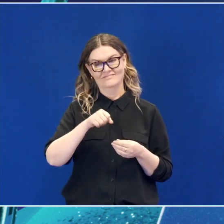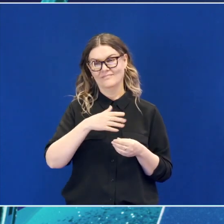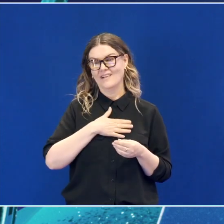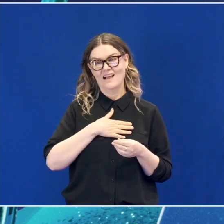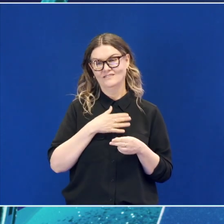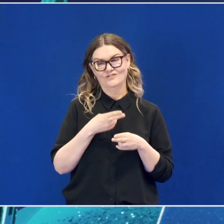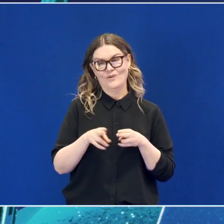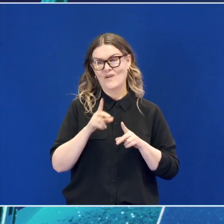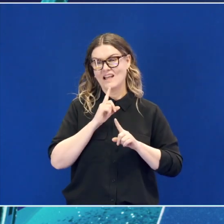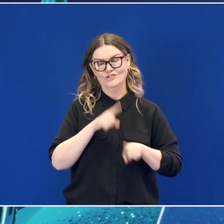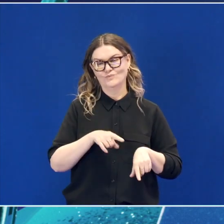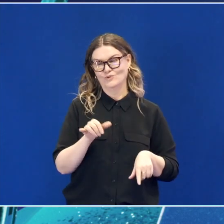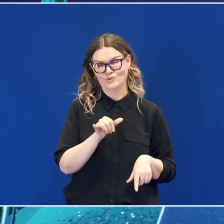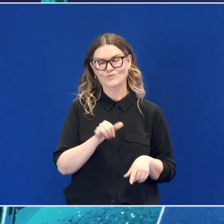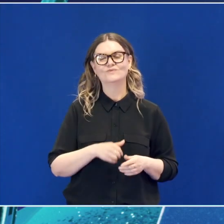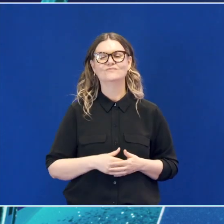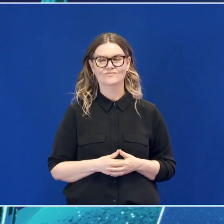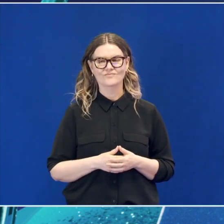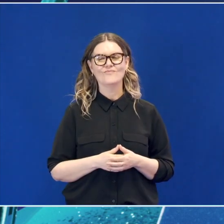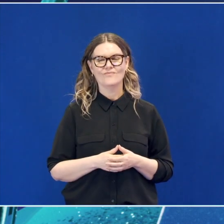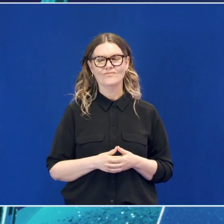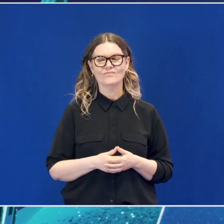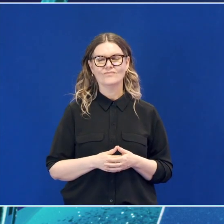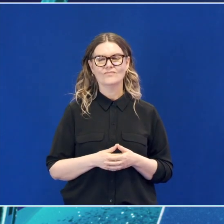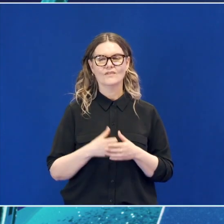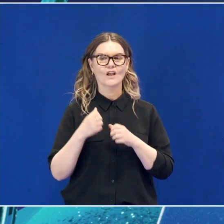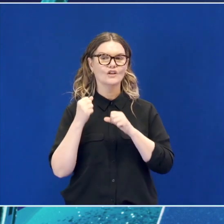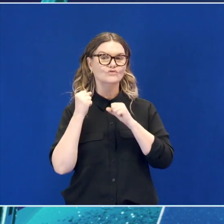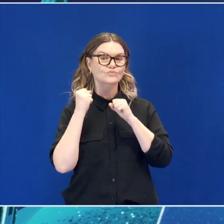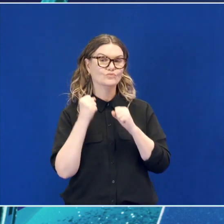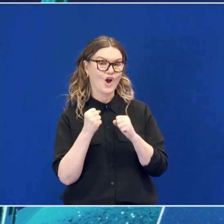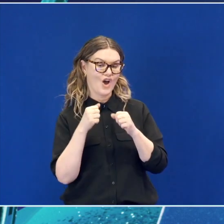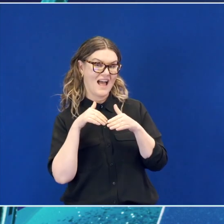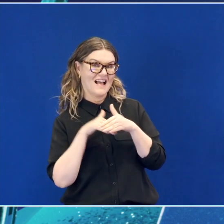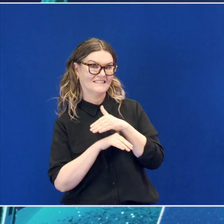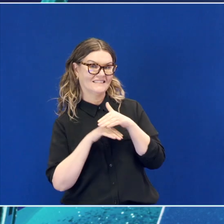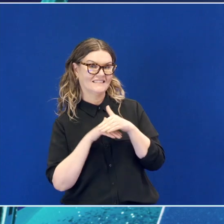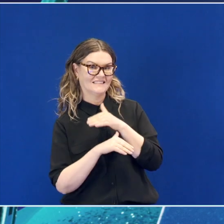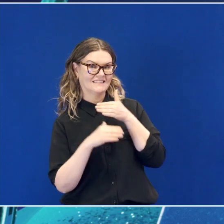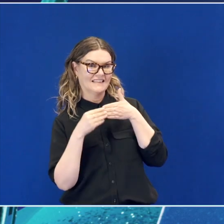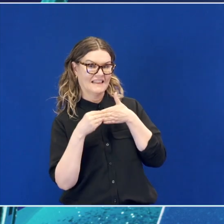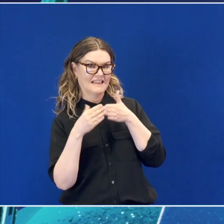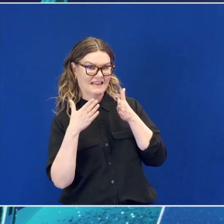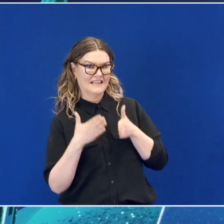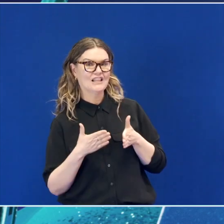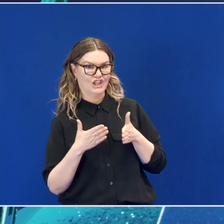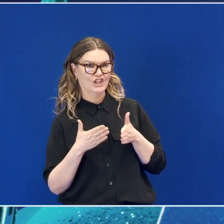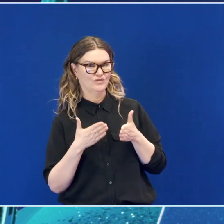"For a strong accessibility leader in today's rapidly-changing environment."